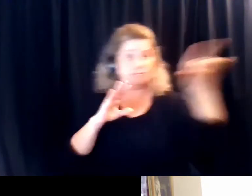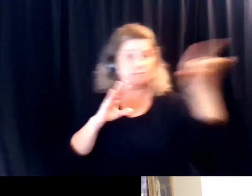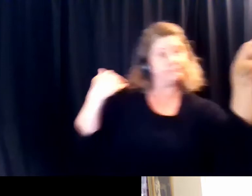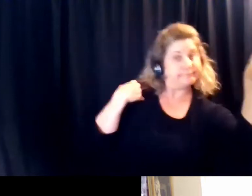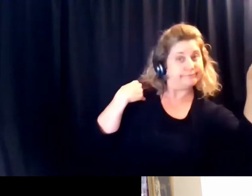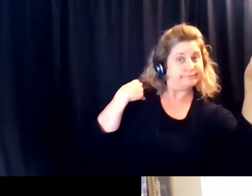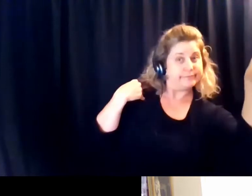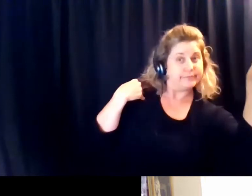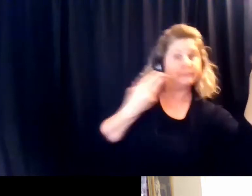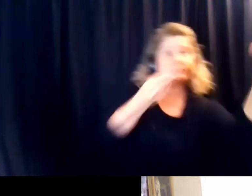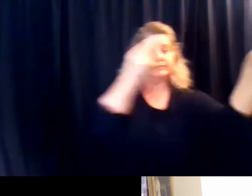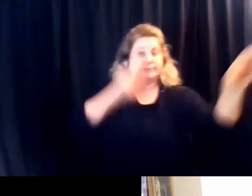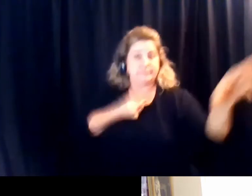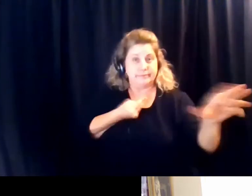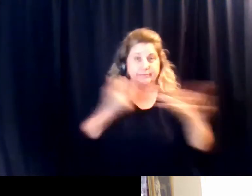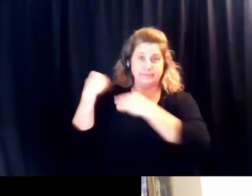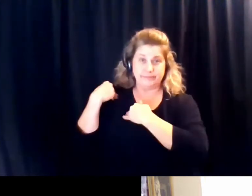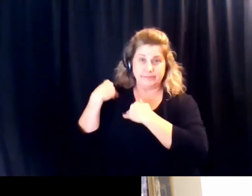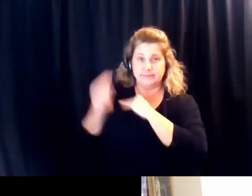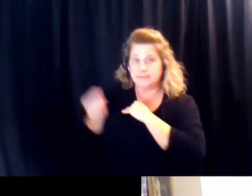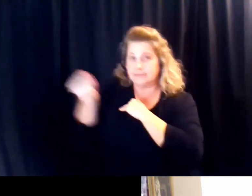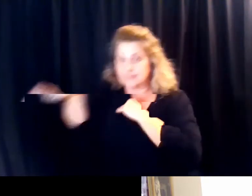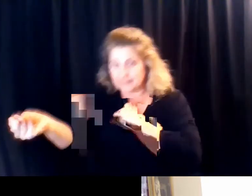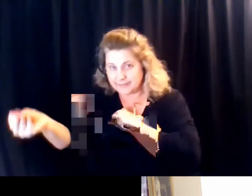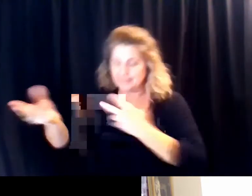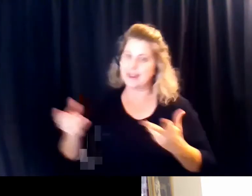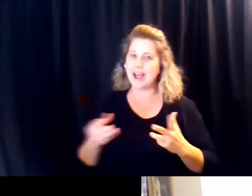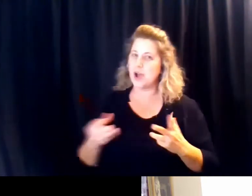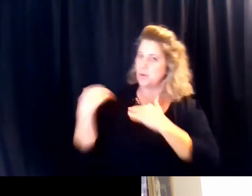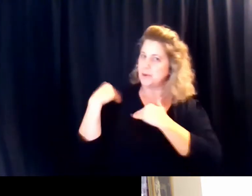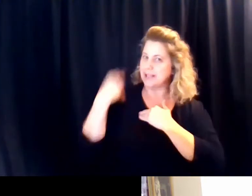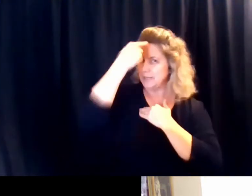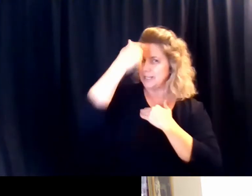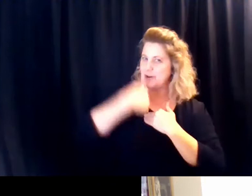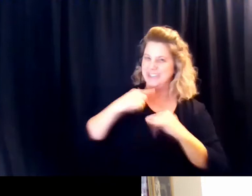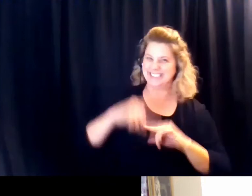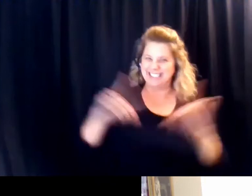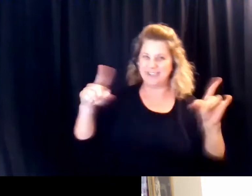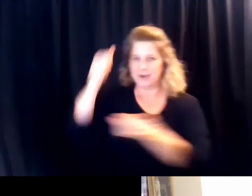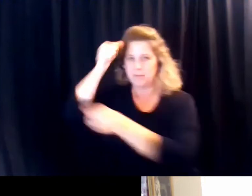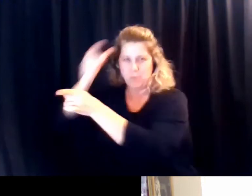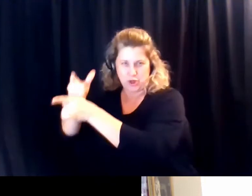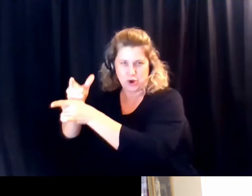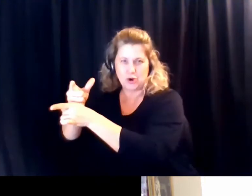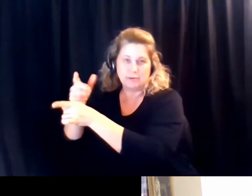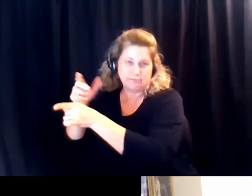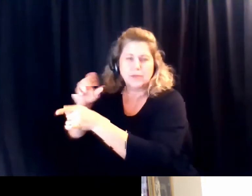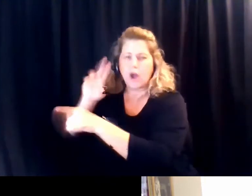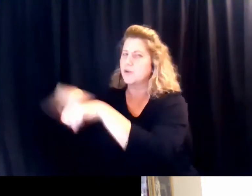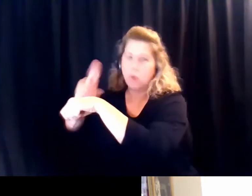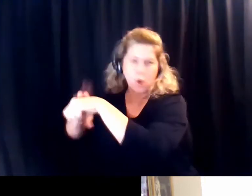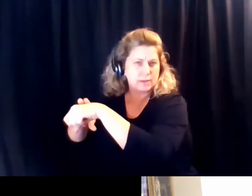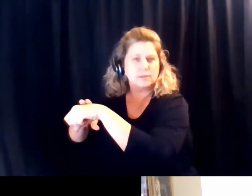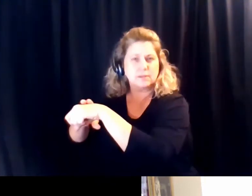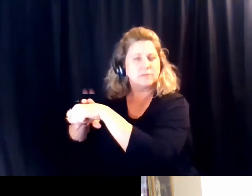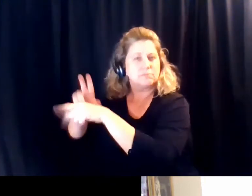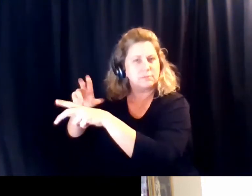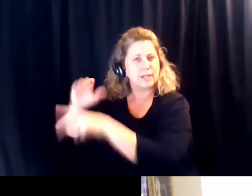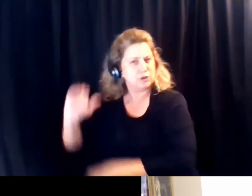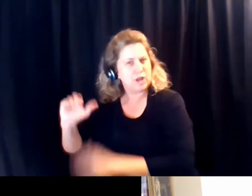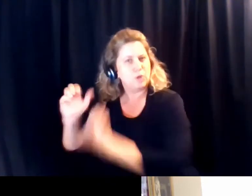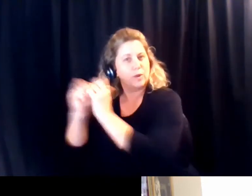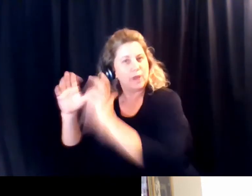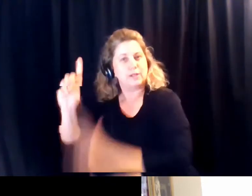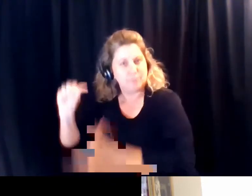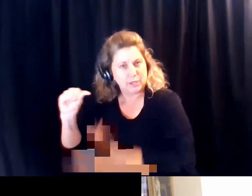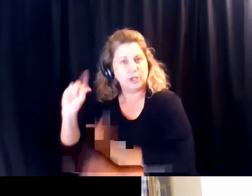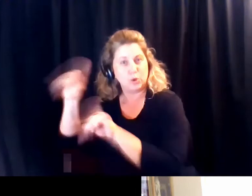Judith Heumann: That I finally was able to get into school, but it was special ed classes, only for disabled kids and at that point the classes had kids as old as 21 in them.